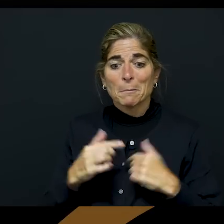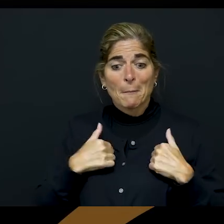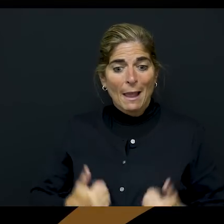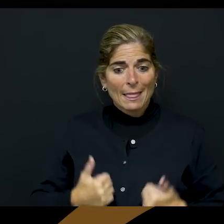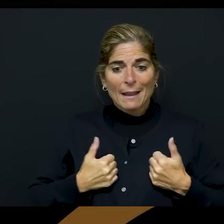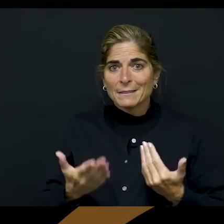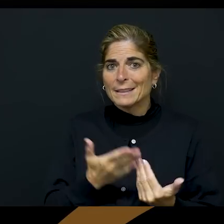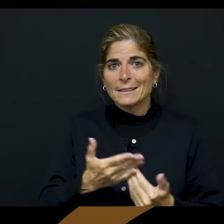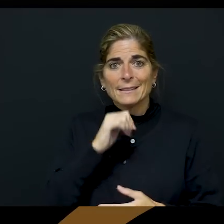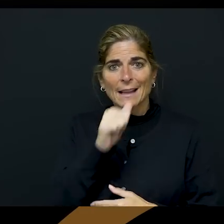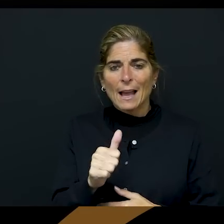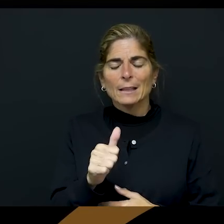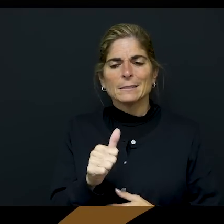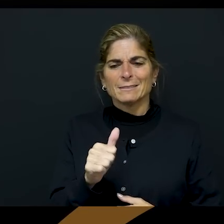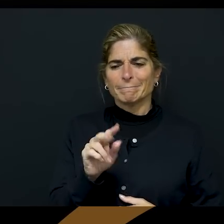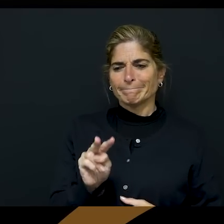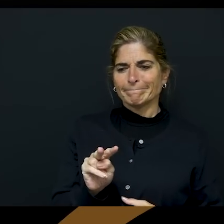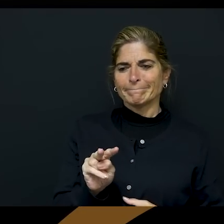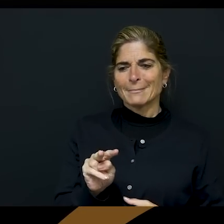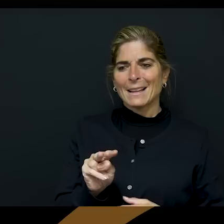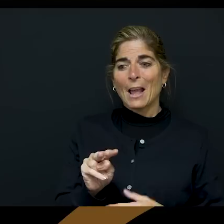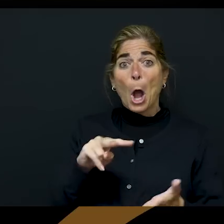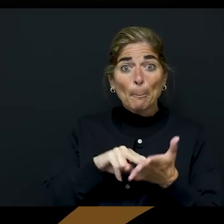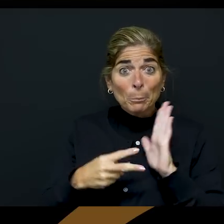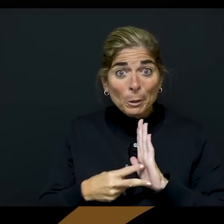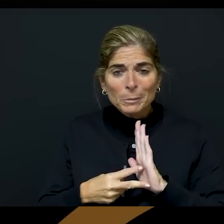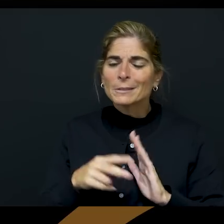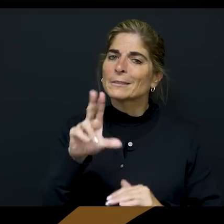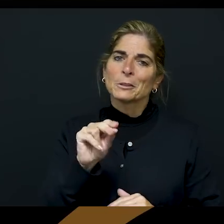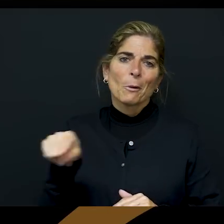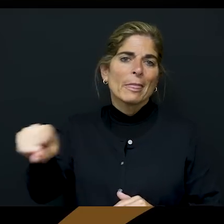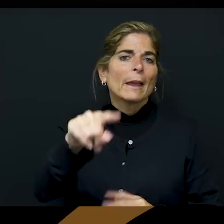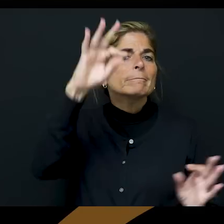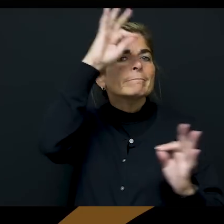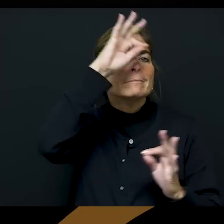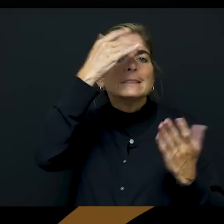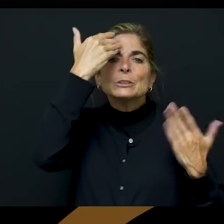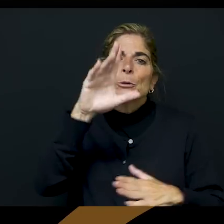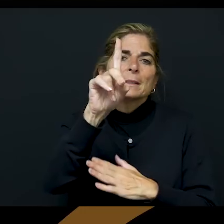And I also knew that this was unintentional. They just didn't know enough about disabled consumers.